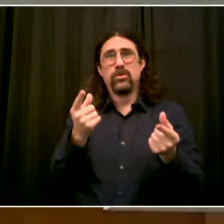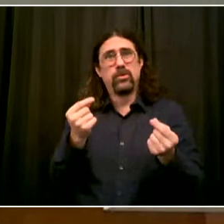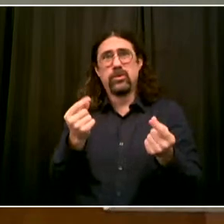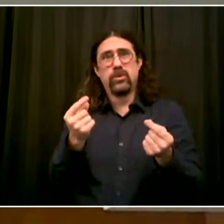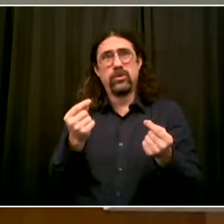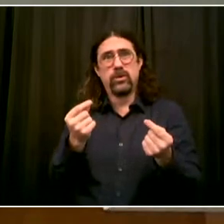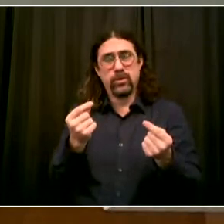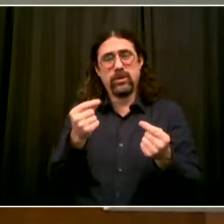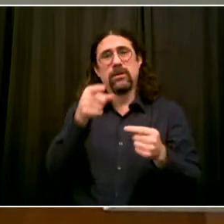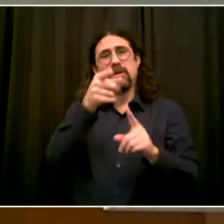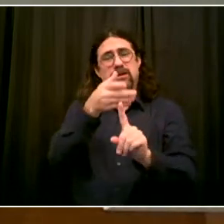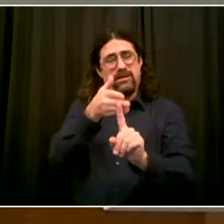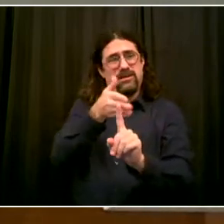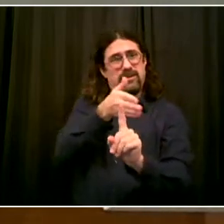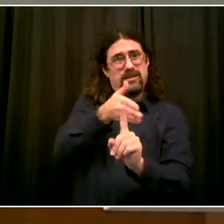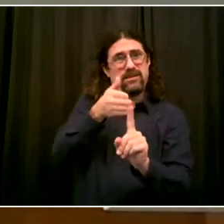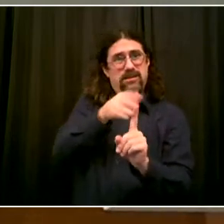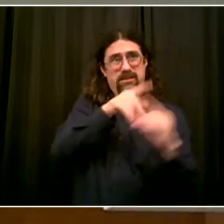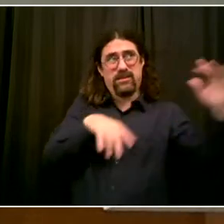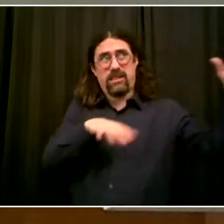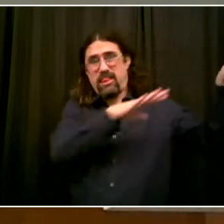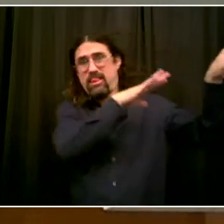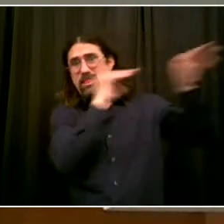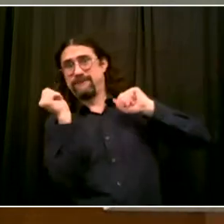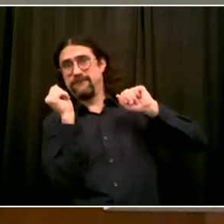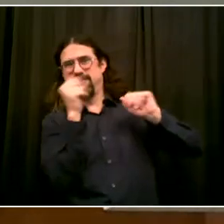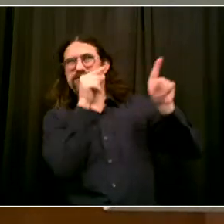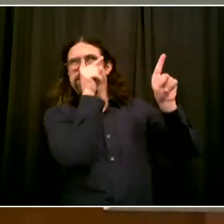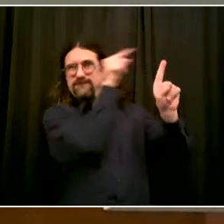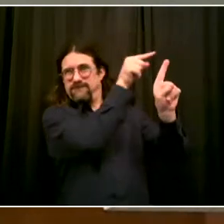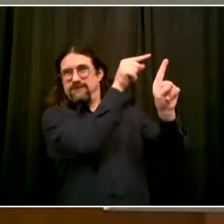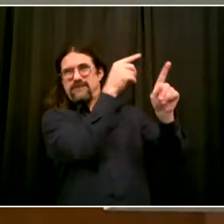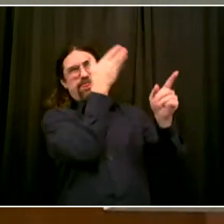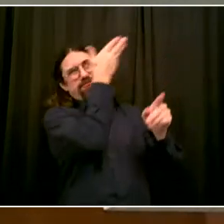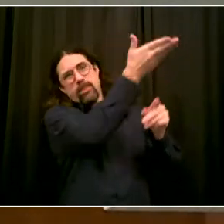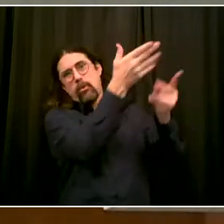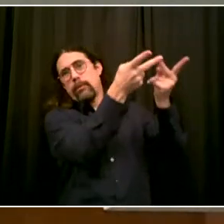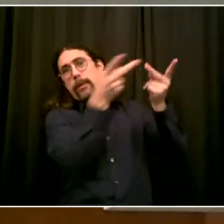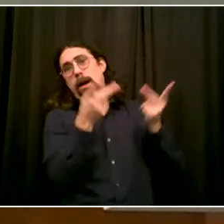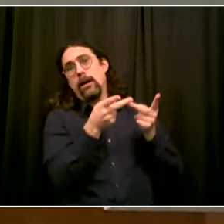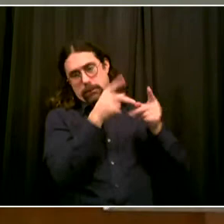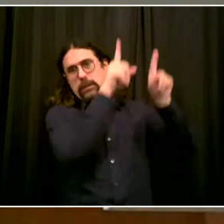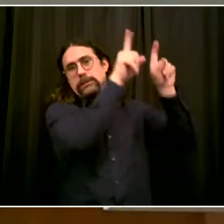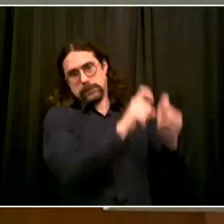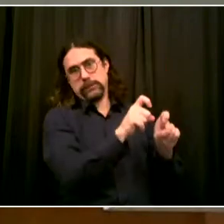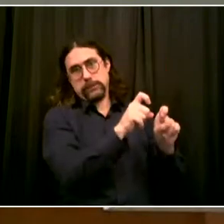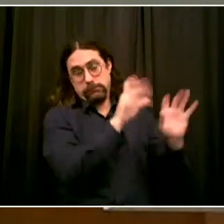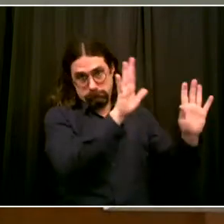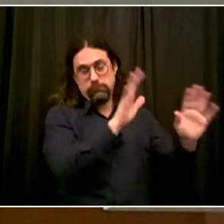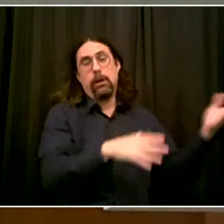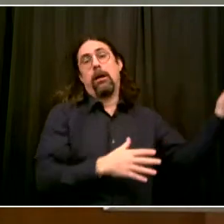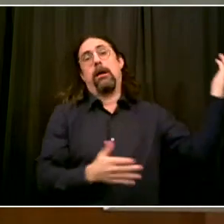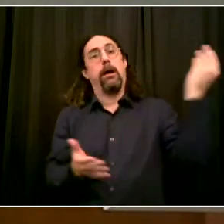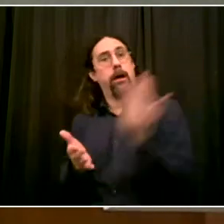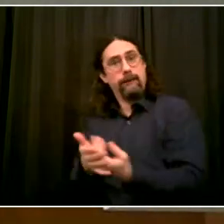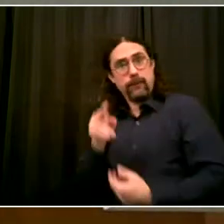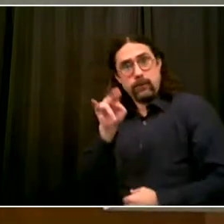THE FOURTH DAY AFTER YOU GET BACK. AT JFK TODAY, WE'RE HANDING OUT A SELF-TEST KIT TO YOU AS YOU GET ON THE PLANE